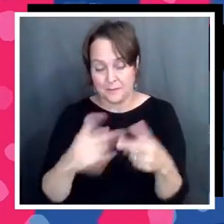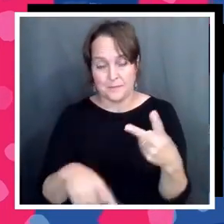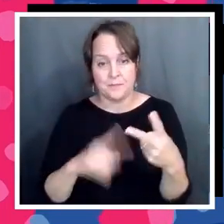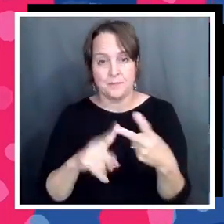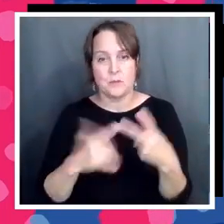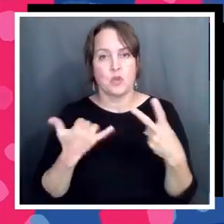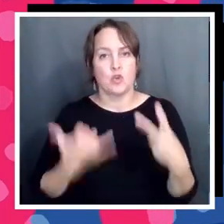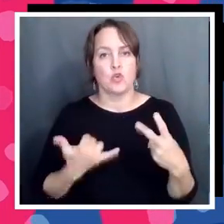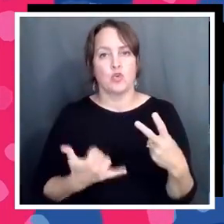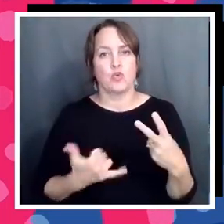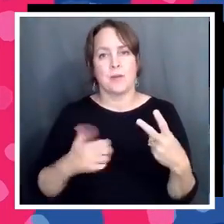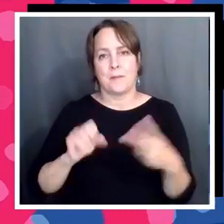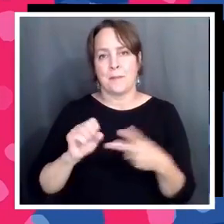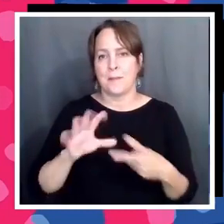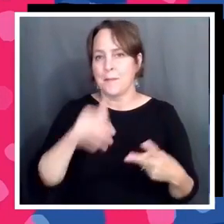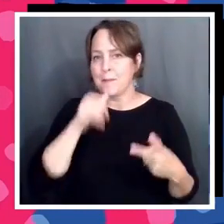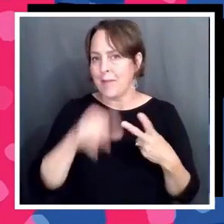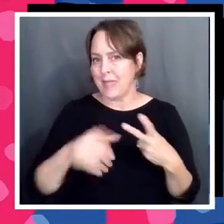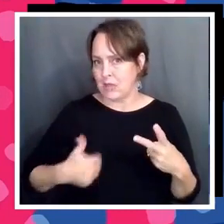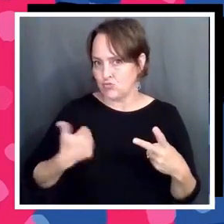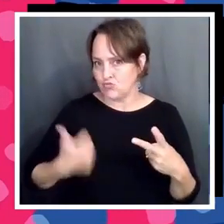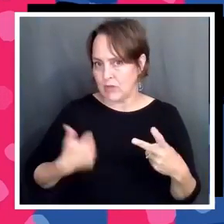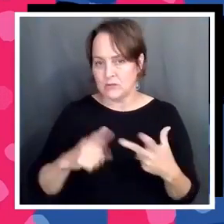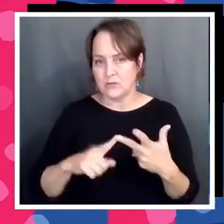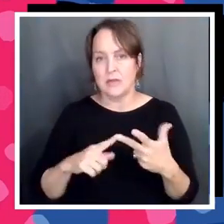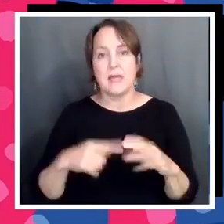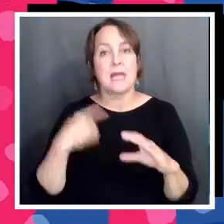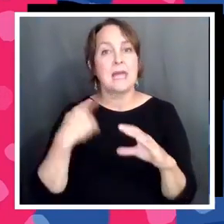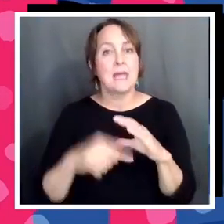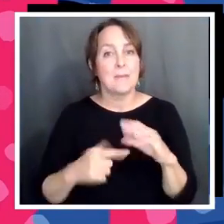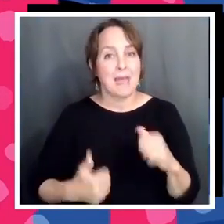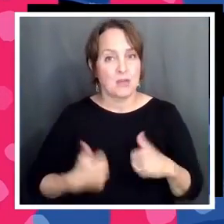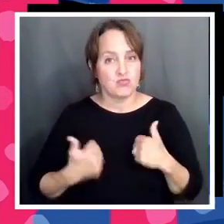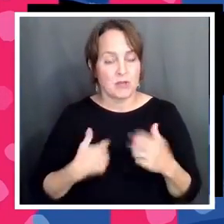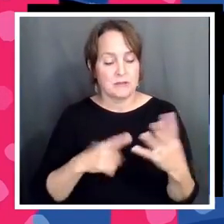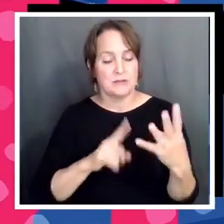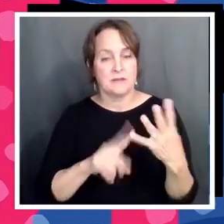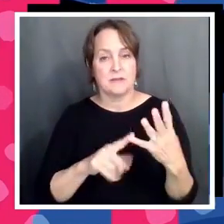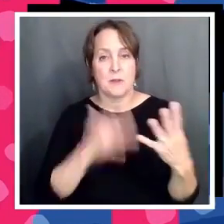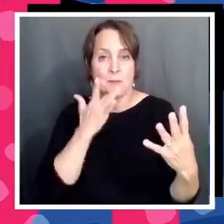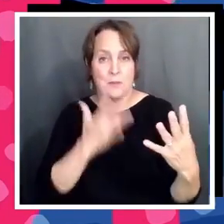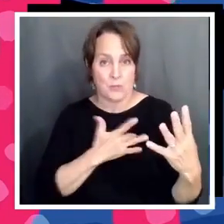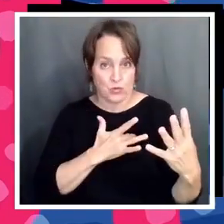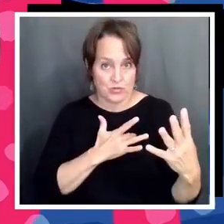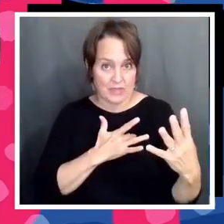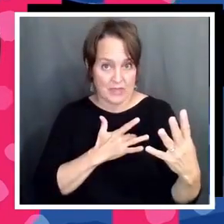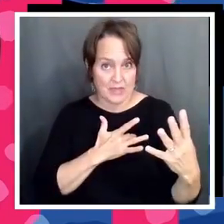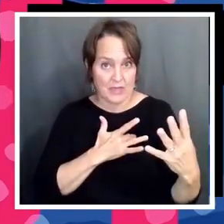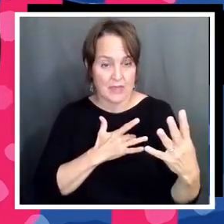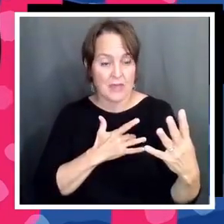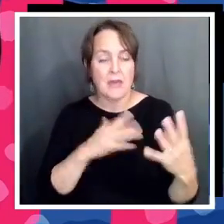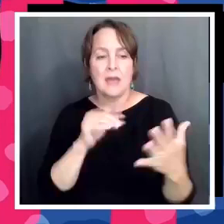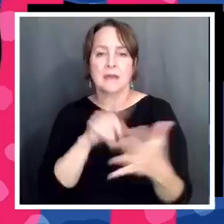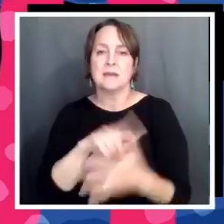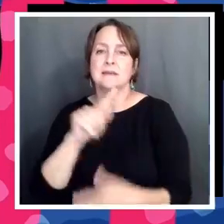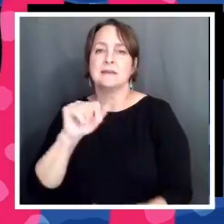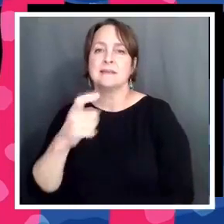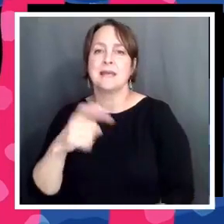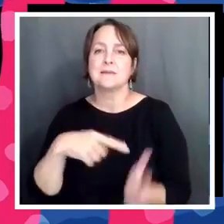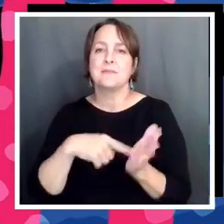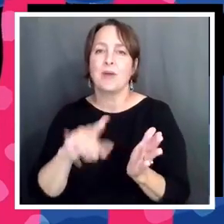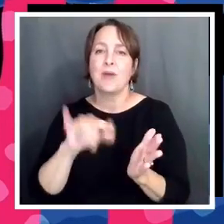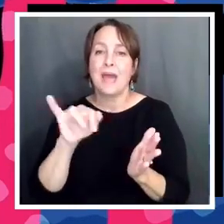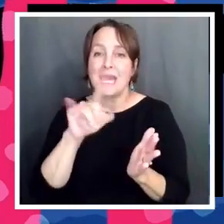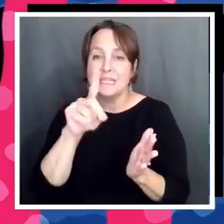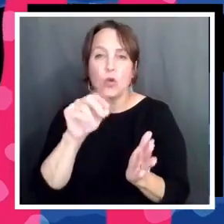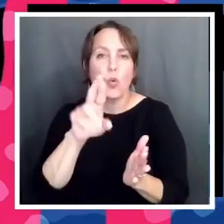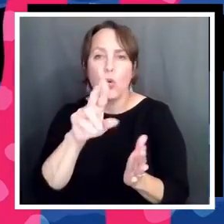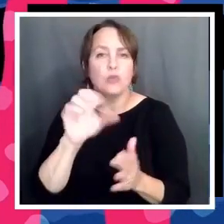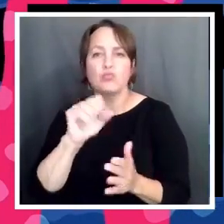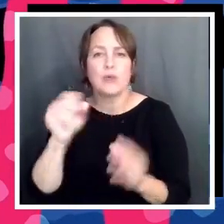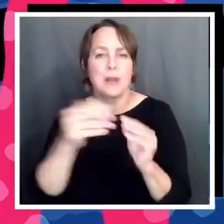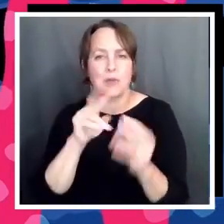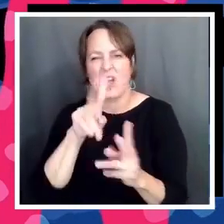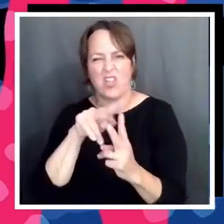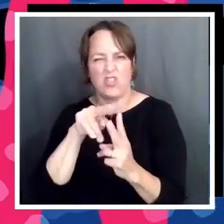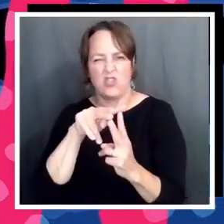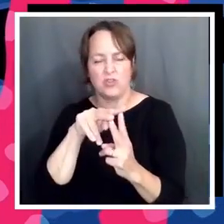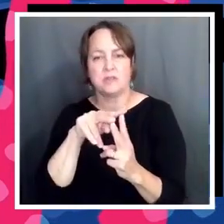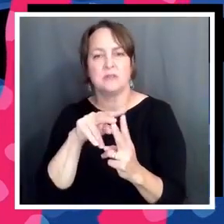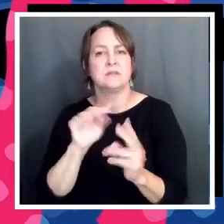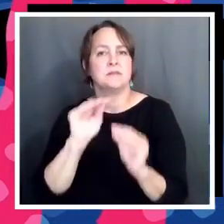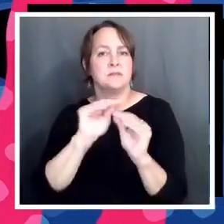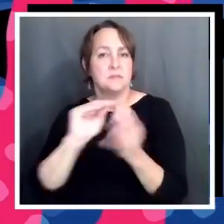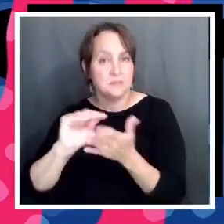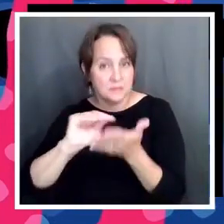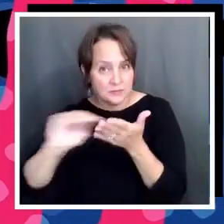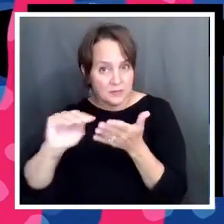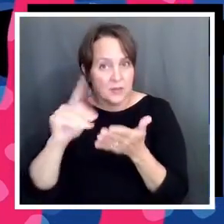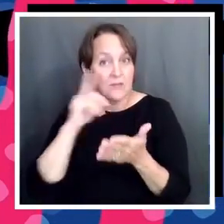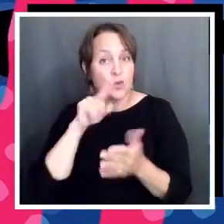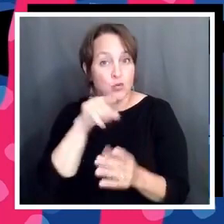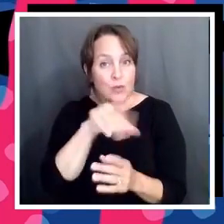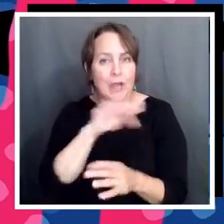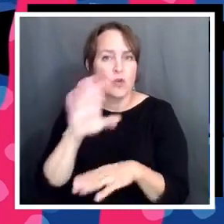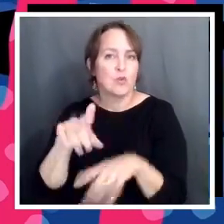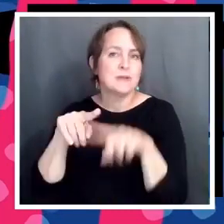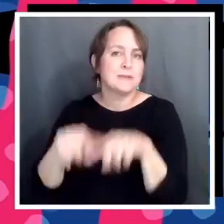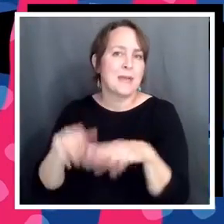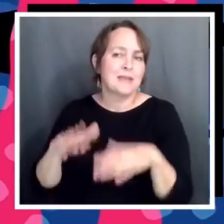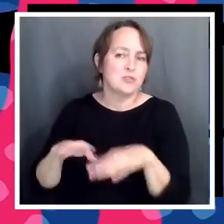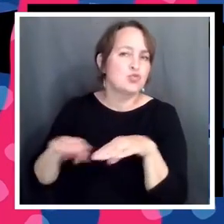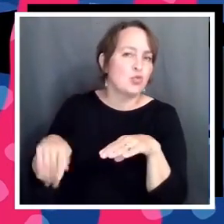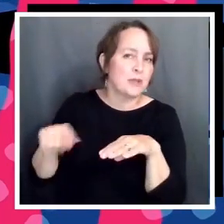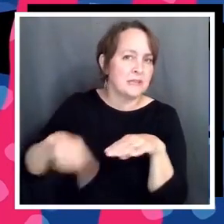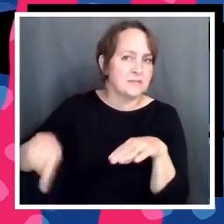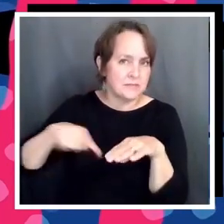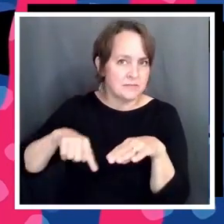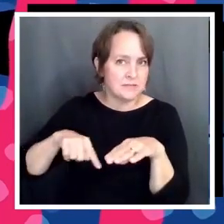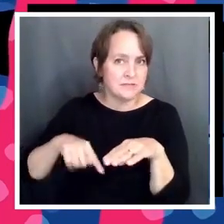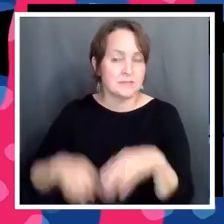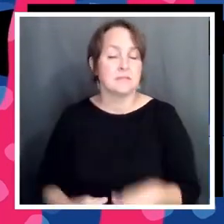TO GIVE IS YOUR FULL NAME,